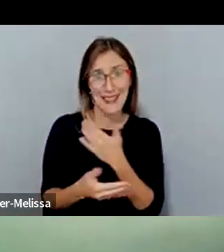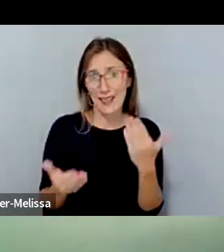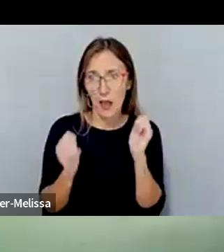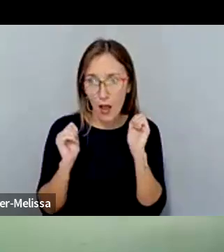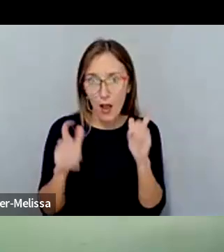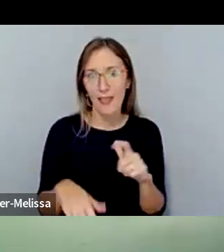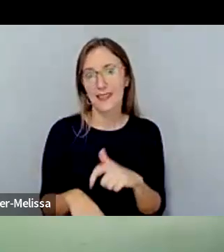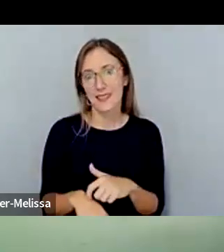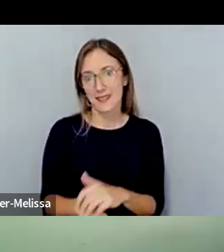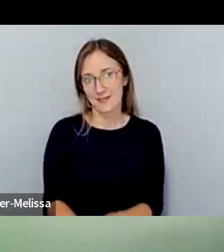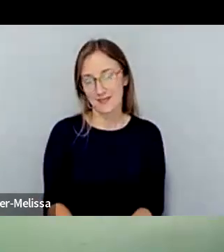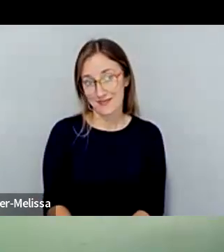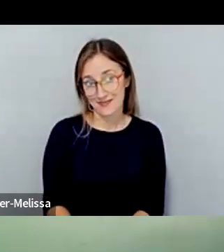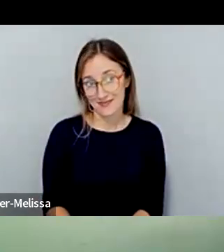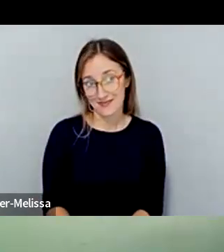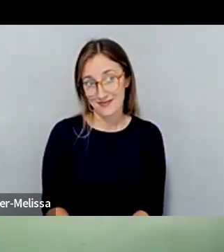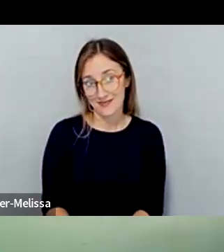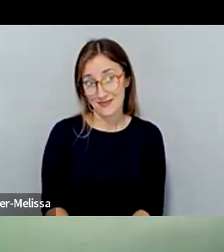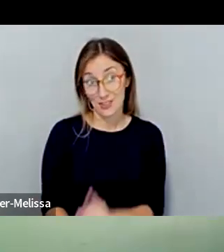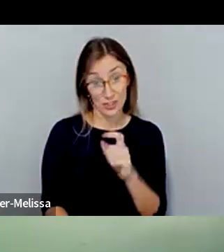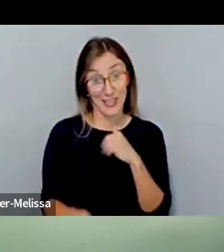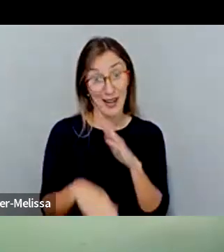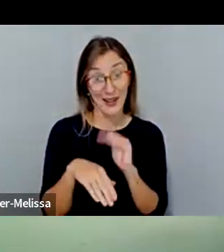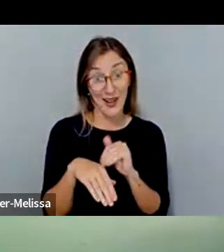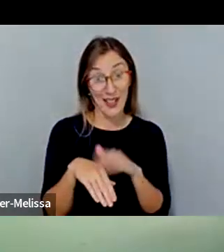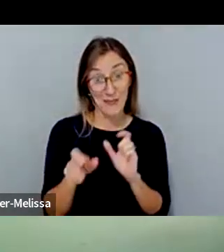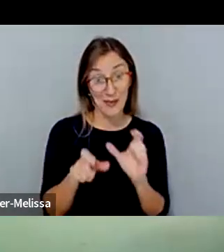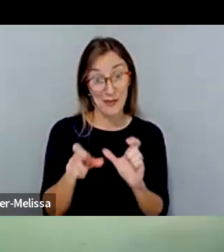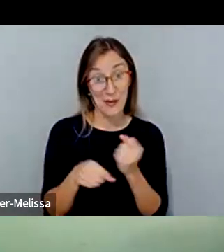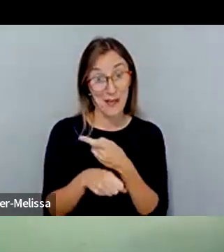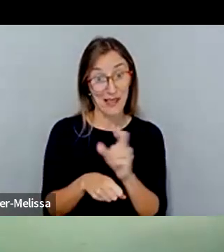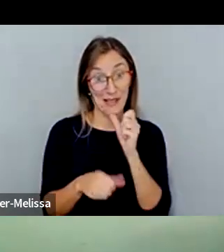Don't be afraid to ask questions or offer a thought